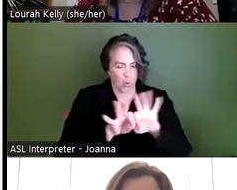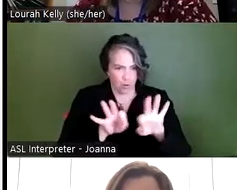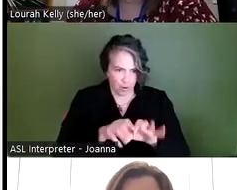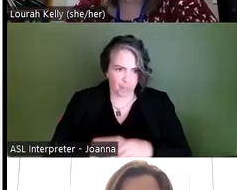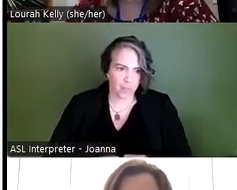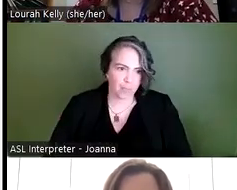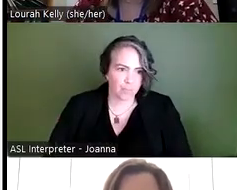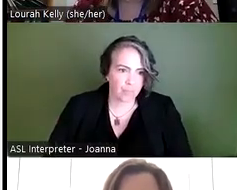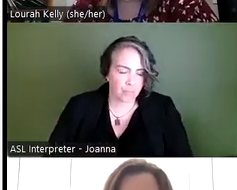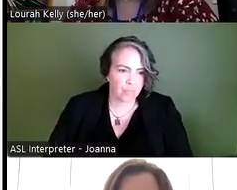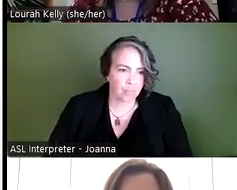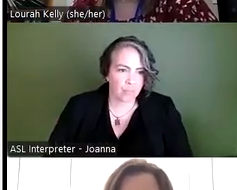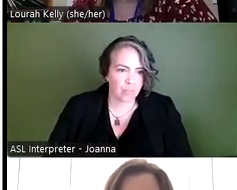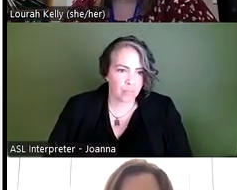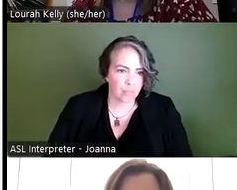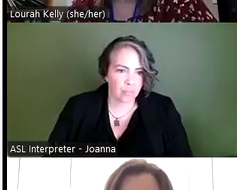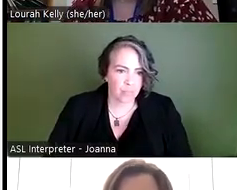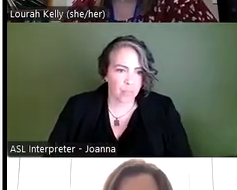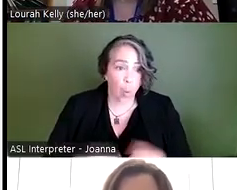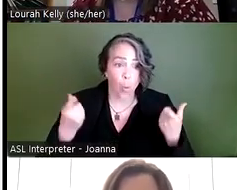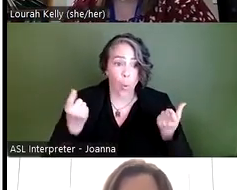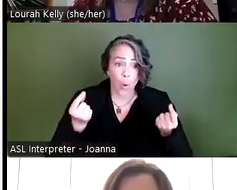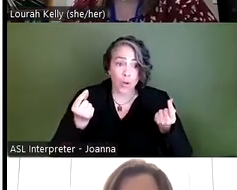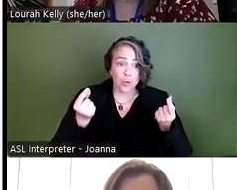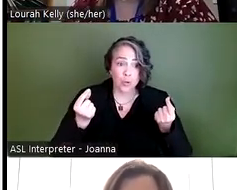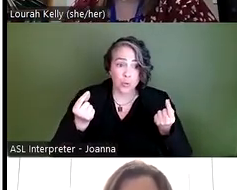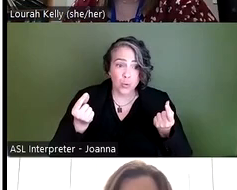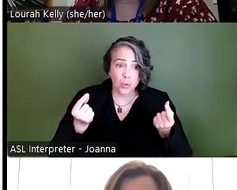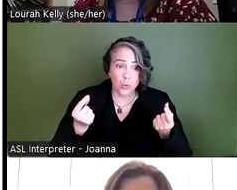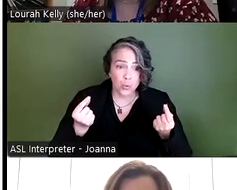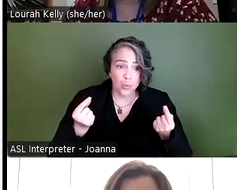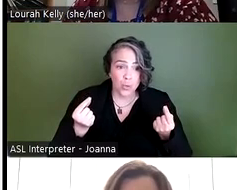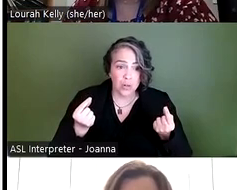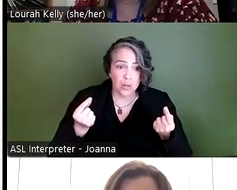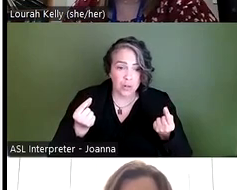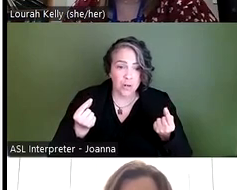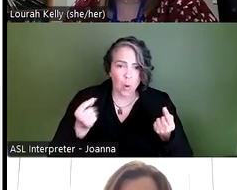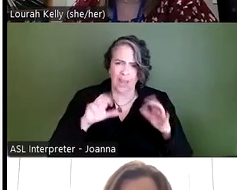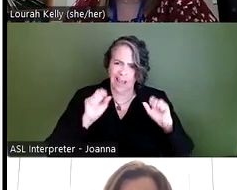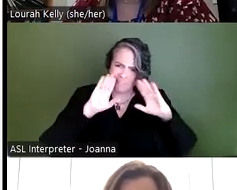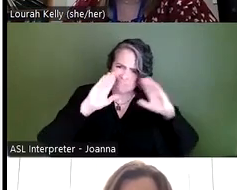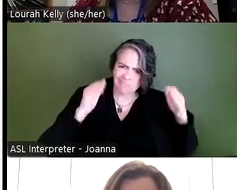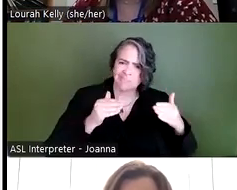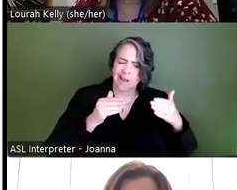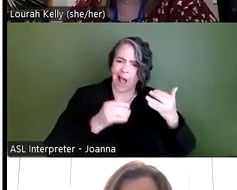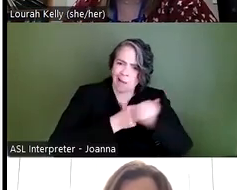disorders. So that means the same way that we have commercials or ads for medications,